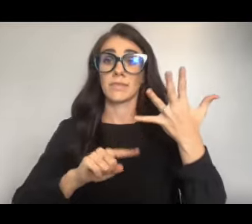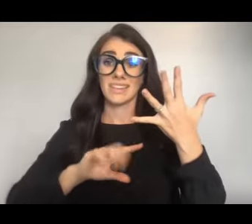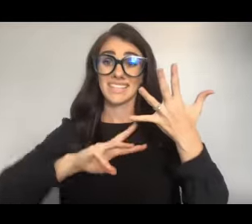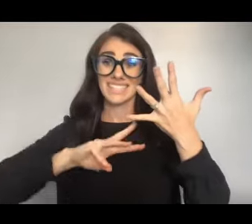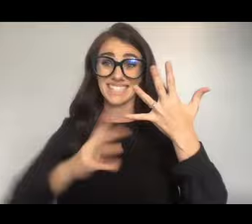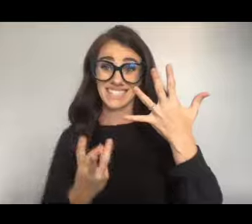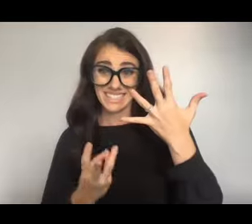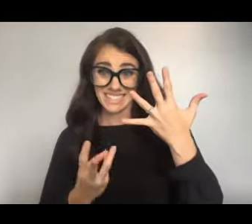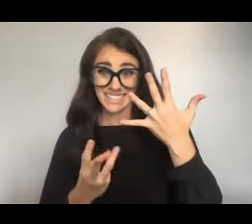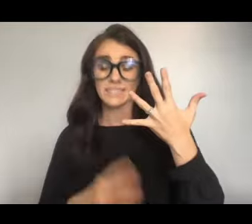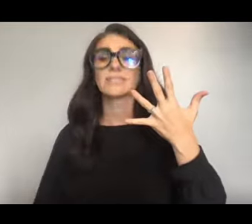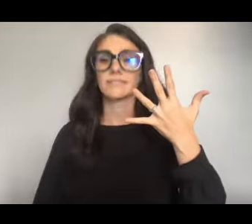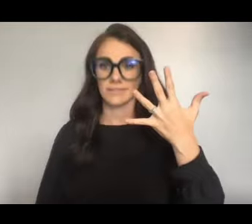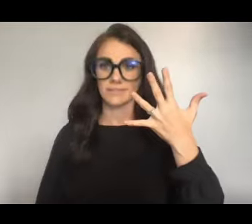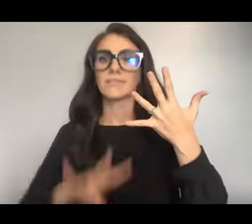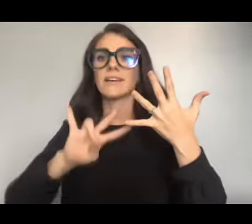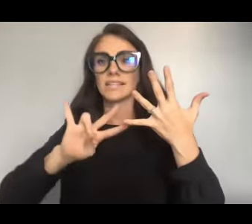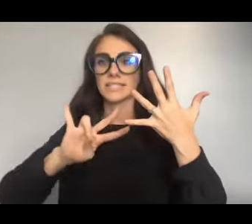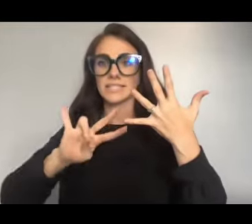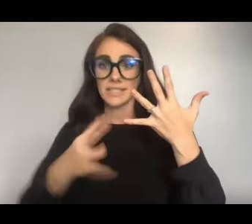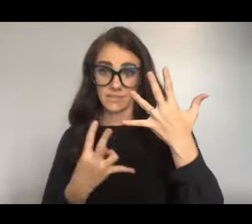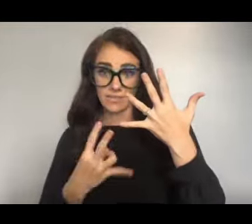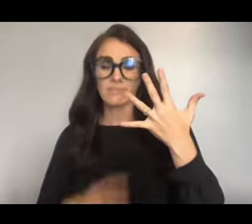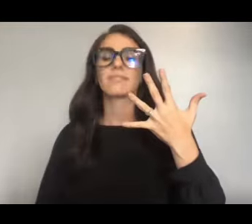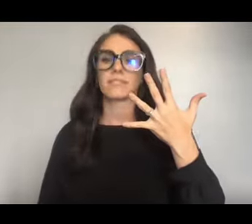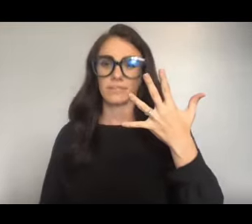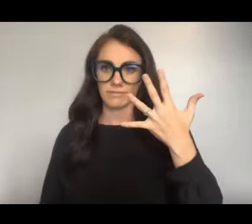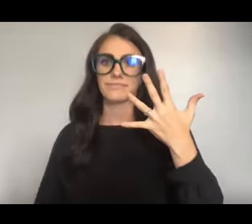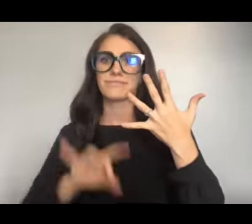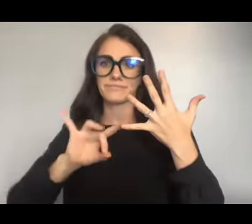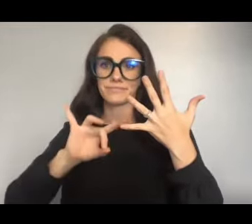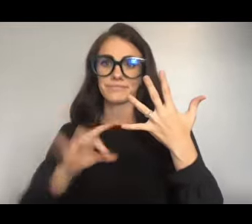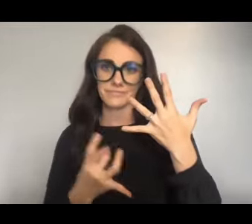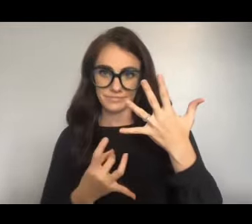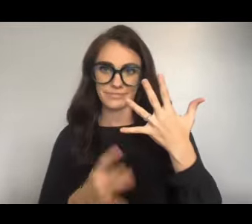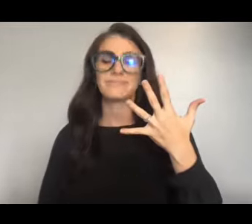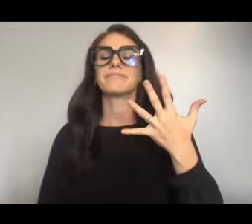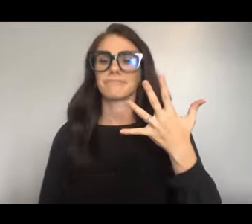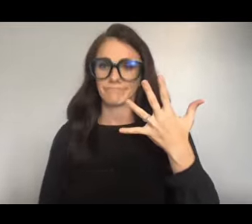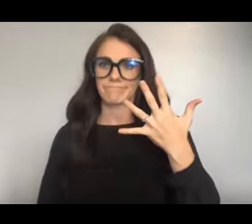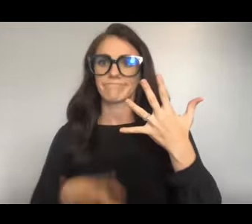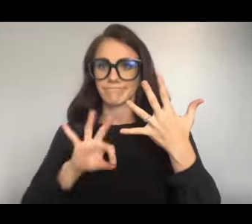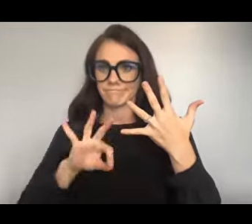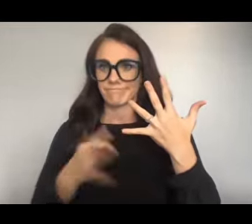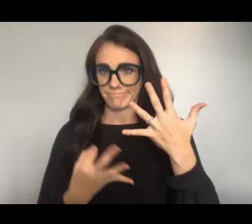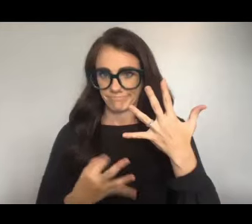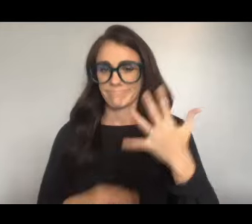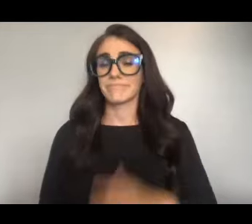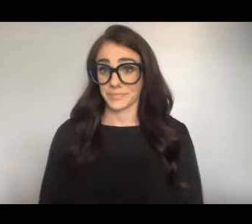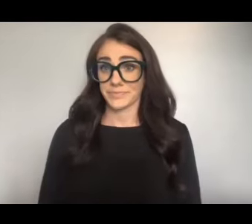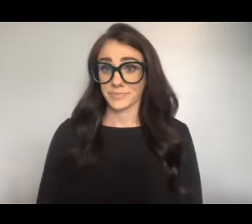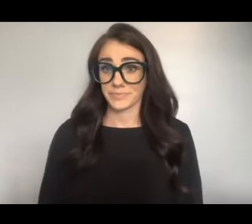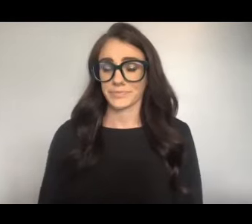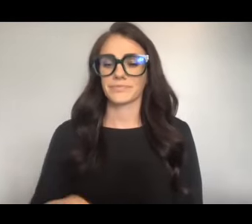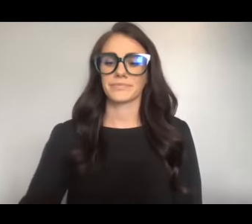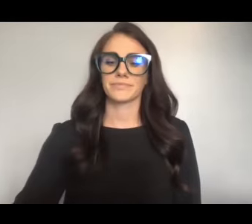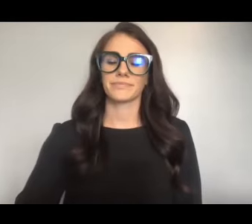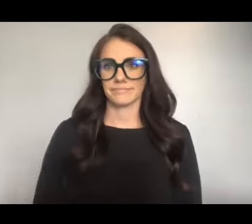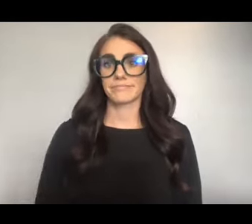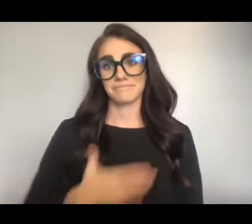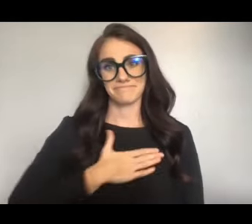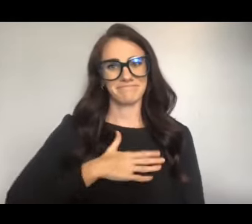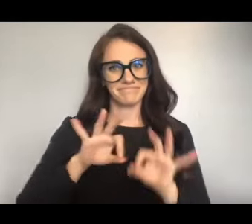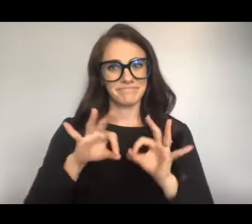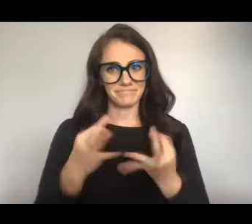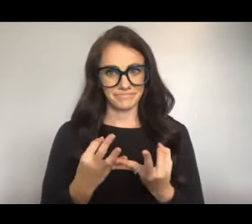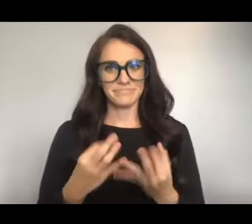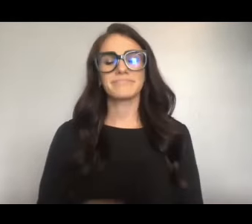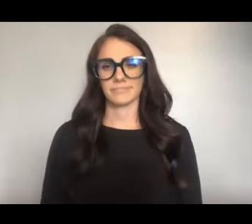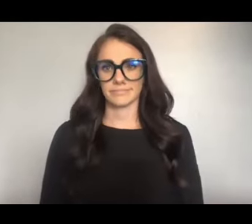when you get to the sixth person you'll use that sign for sixth, seventh, eighth ninth, and so on.